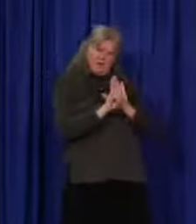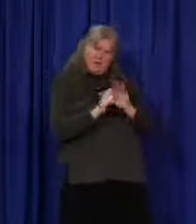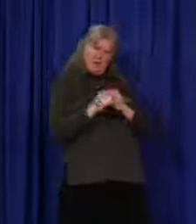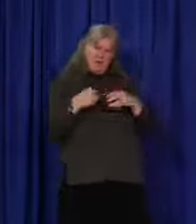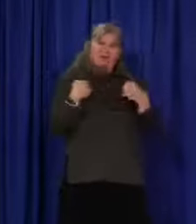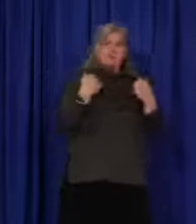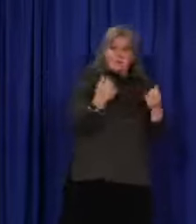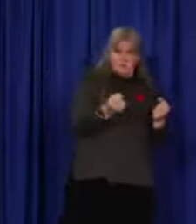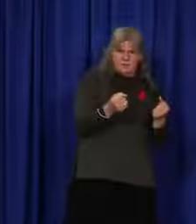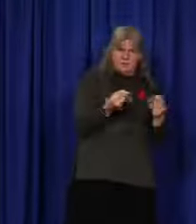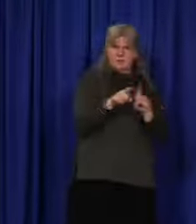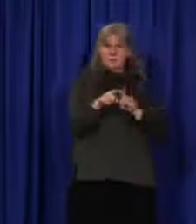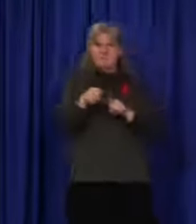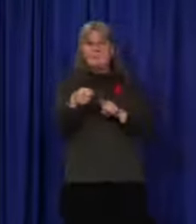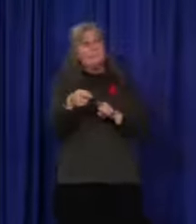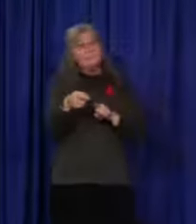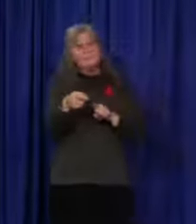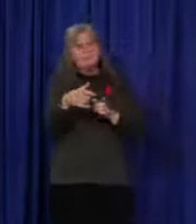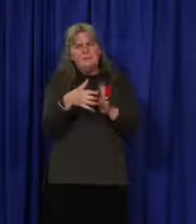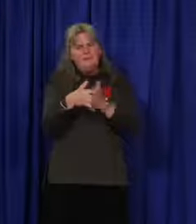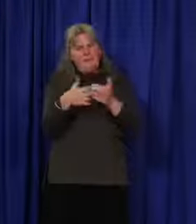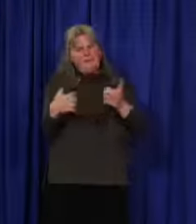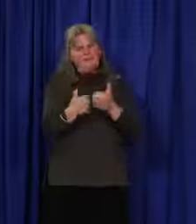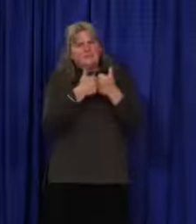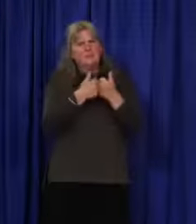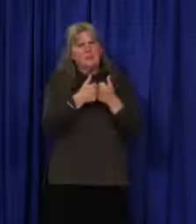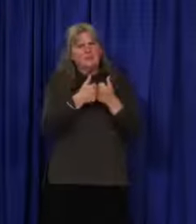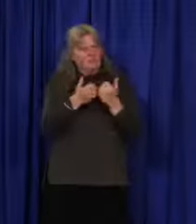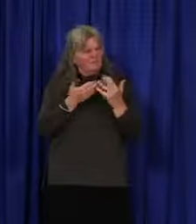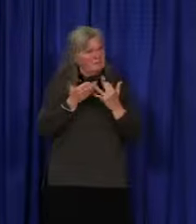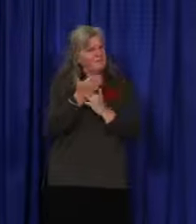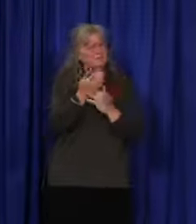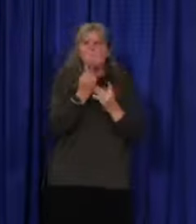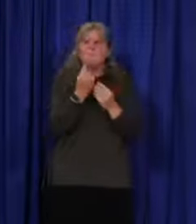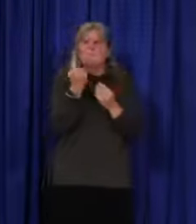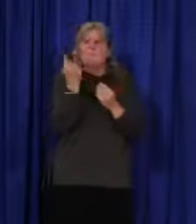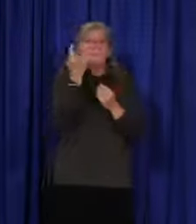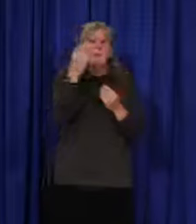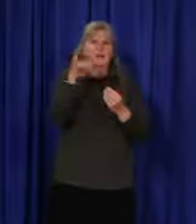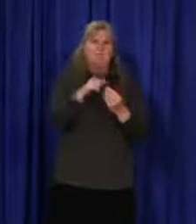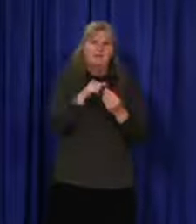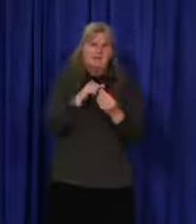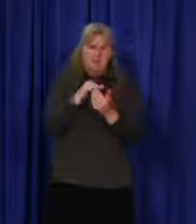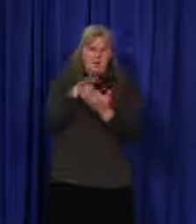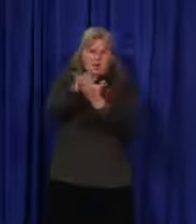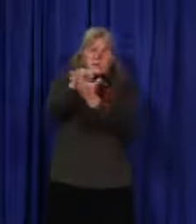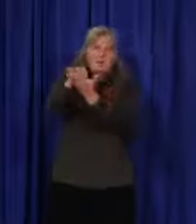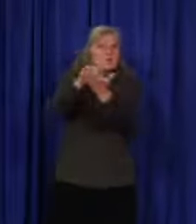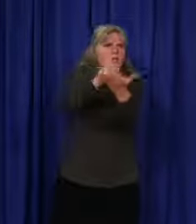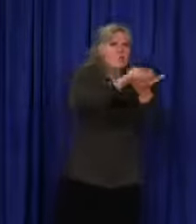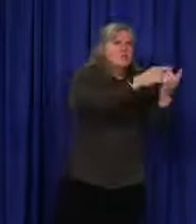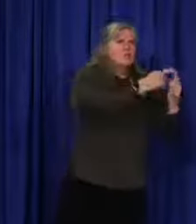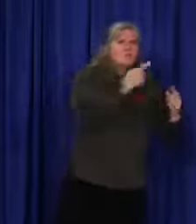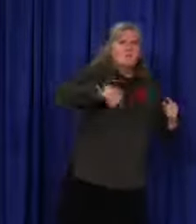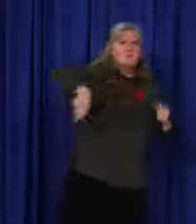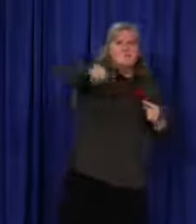organization to make that, you know, maybe similar to a large workplace where you have got everything worked out, then